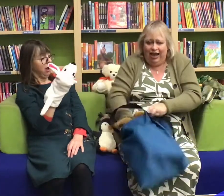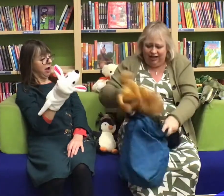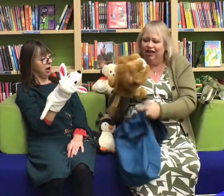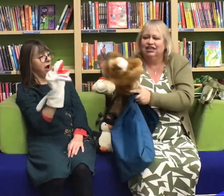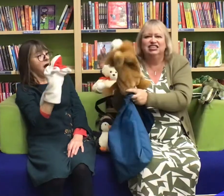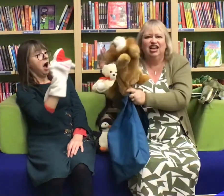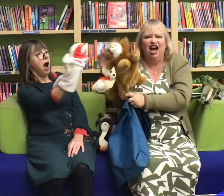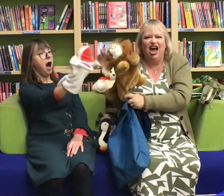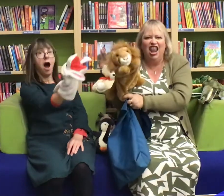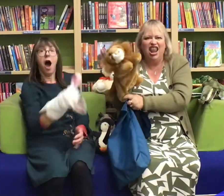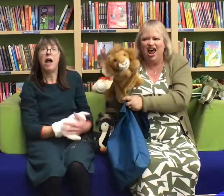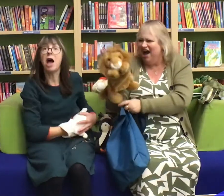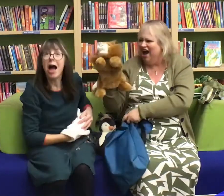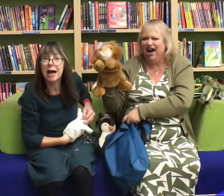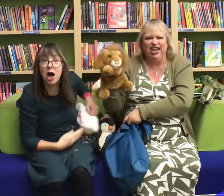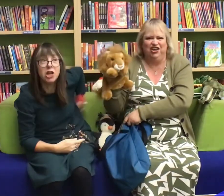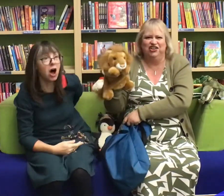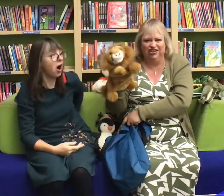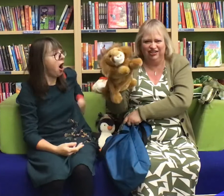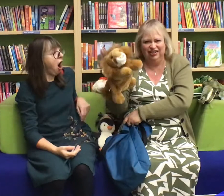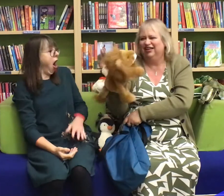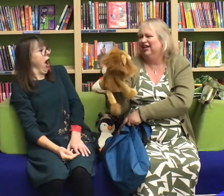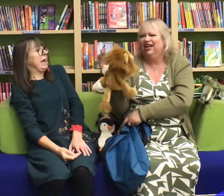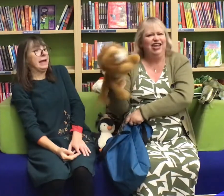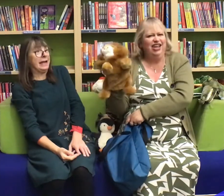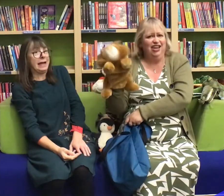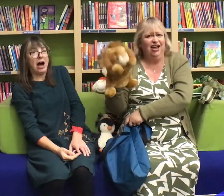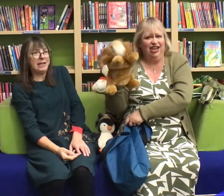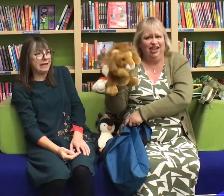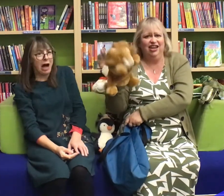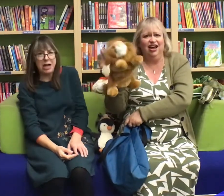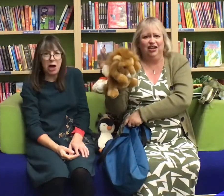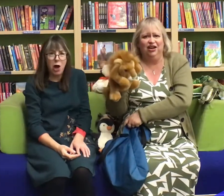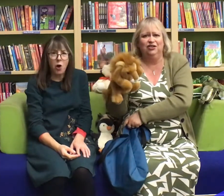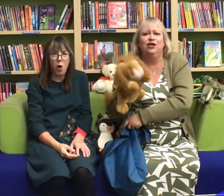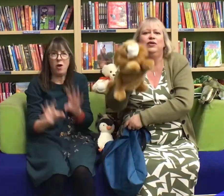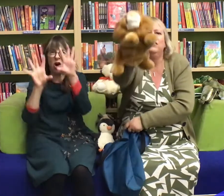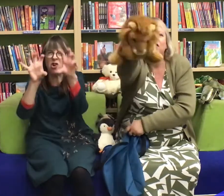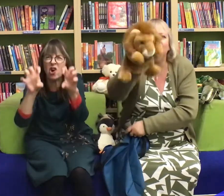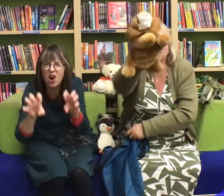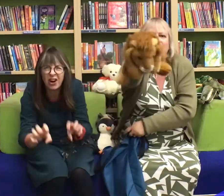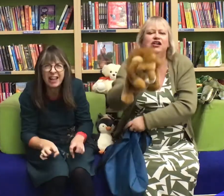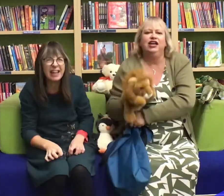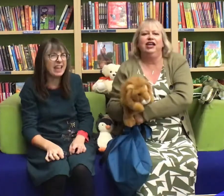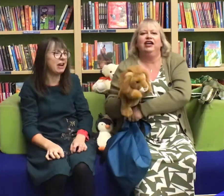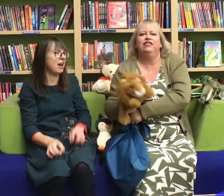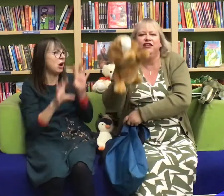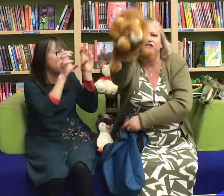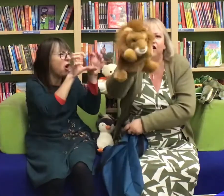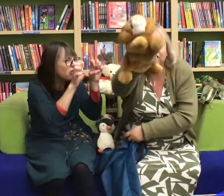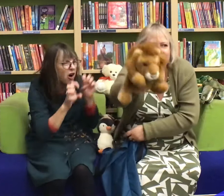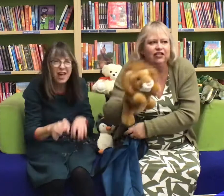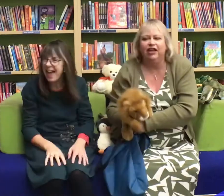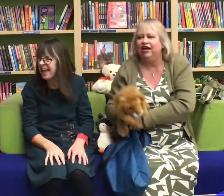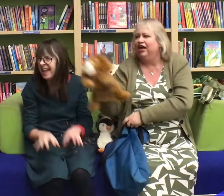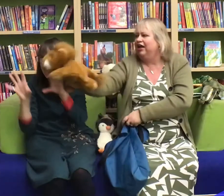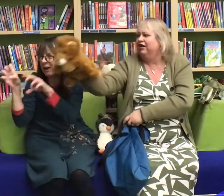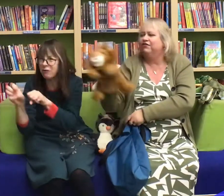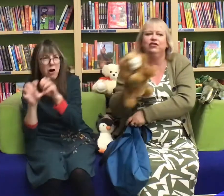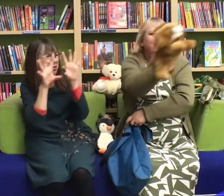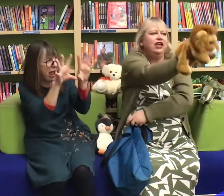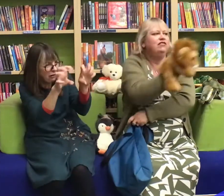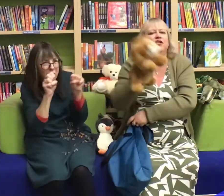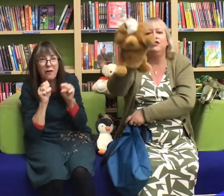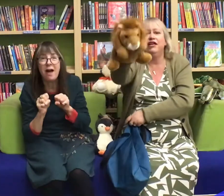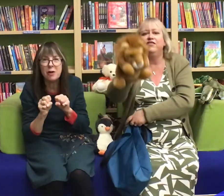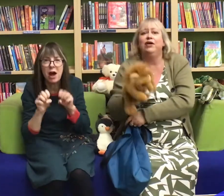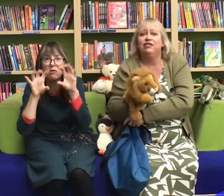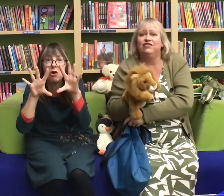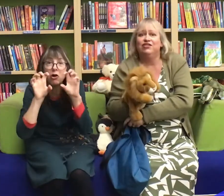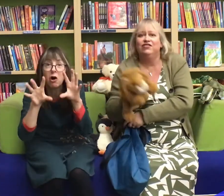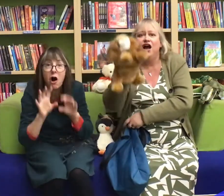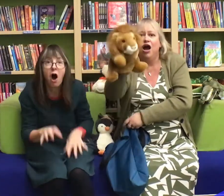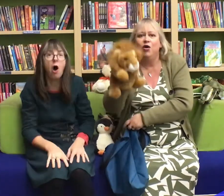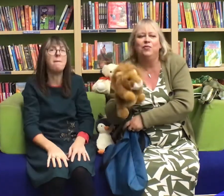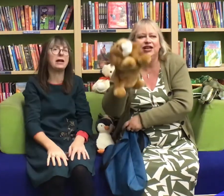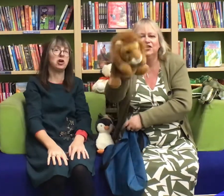With a roar roar here and a roar roar there, here a roar, there a roar, everywhere a roar